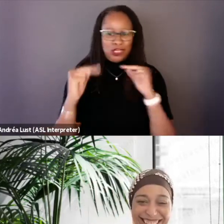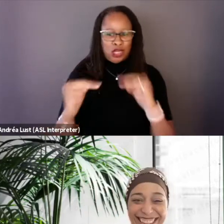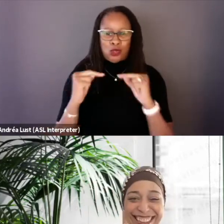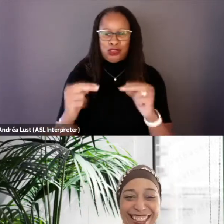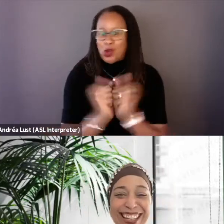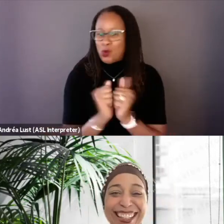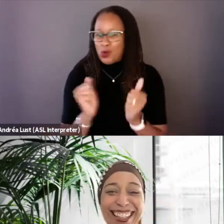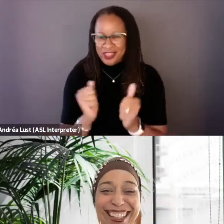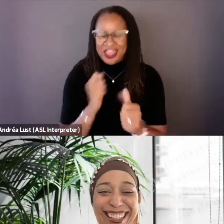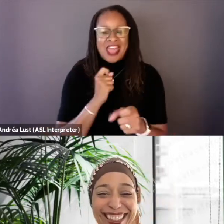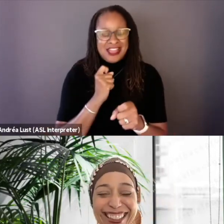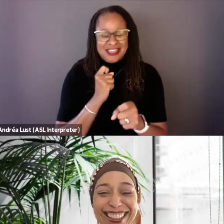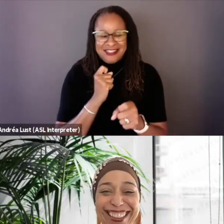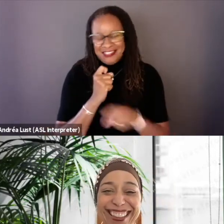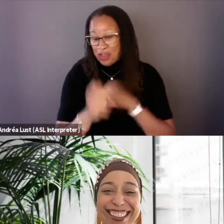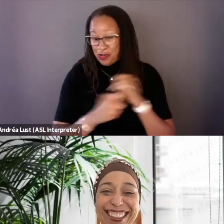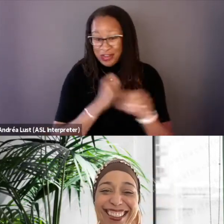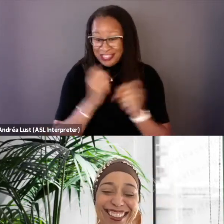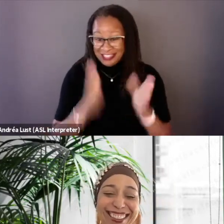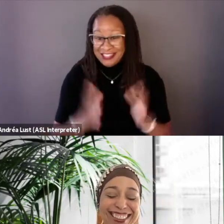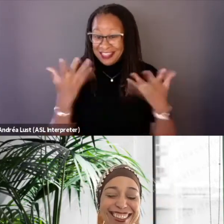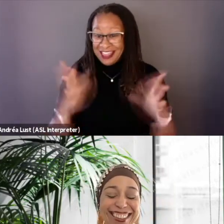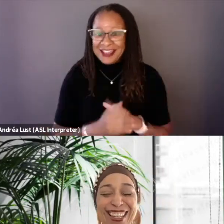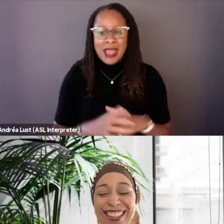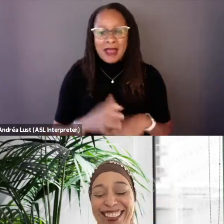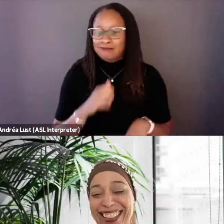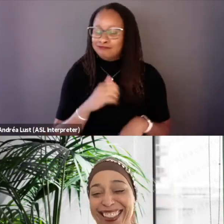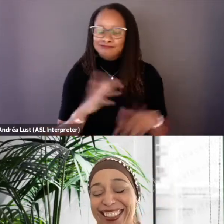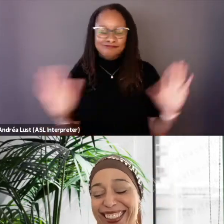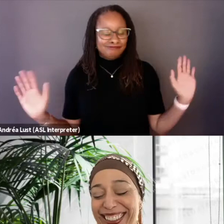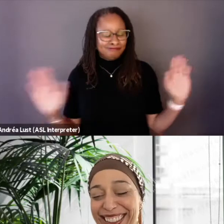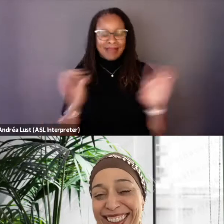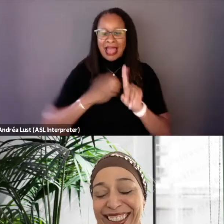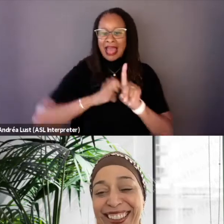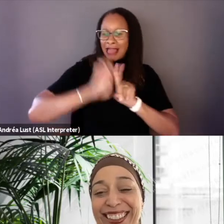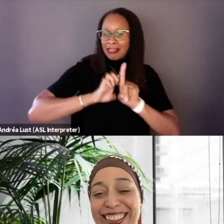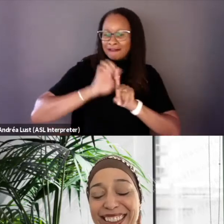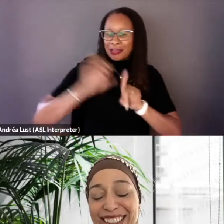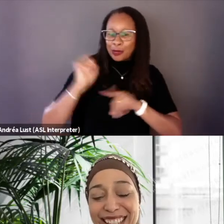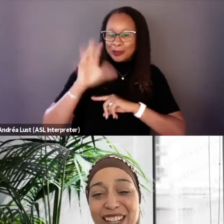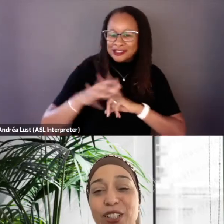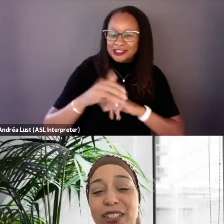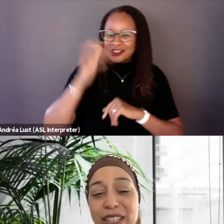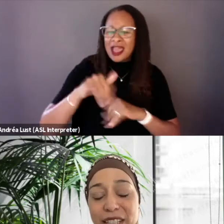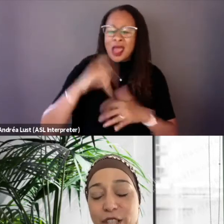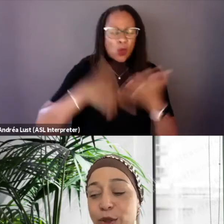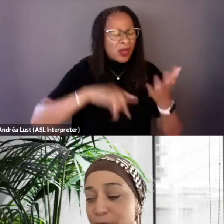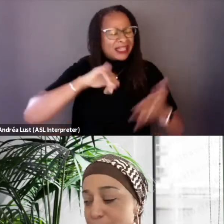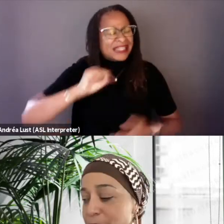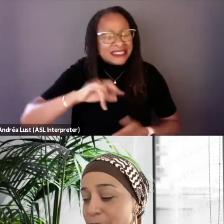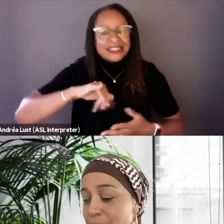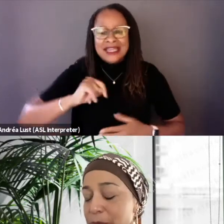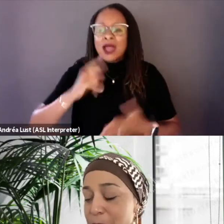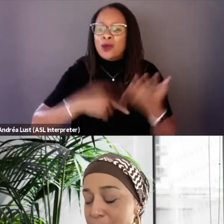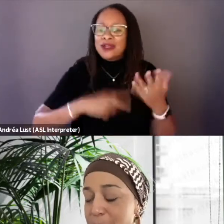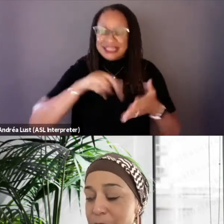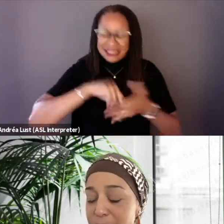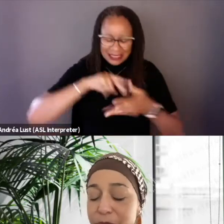Elevator pitch, right? Exactly. Well not even so much a pitch, it's like, what is it? What's in the DNA of every scene?